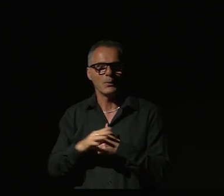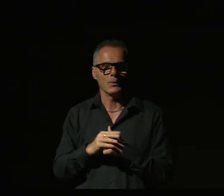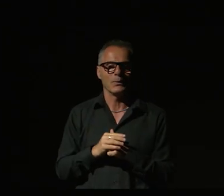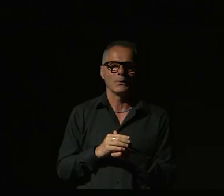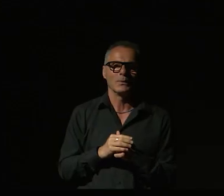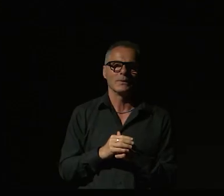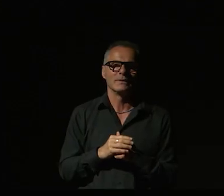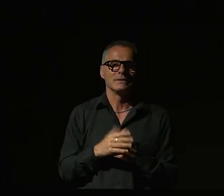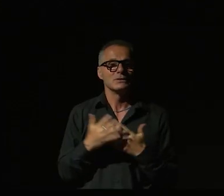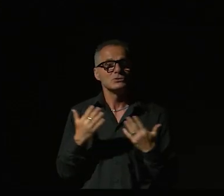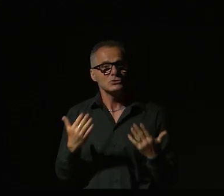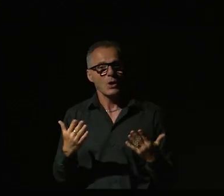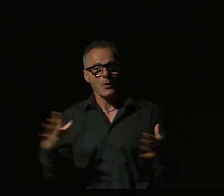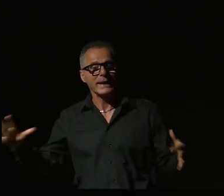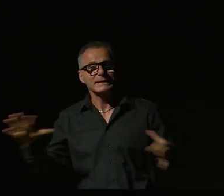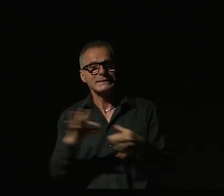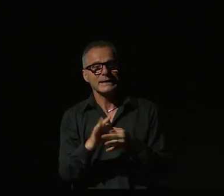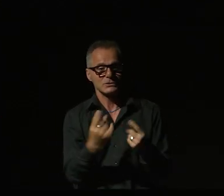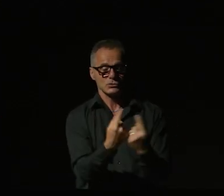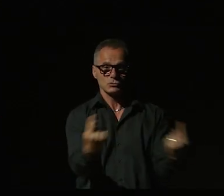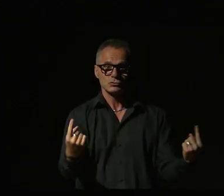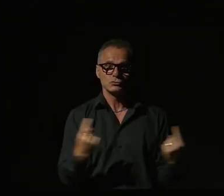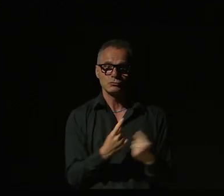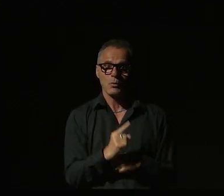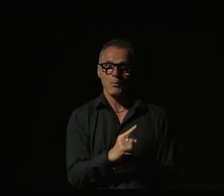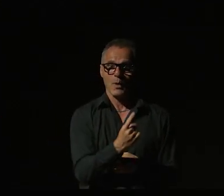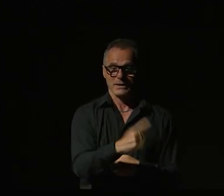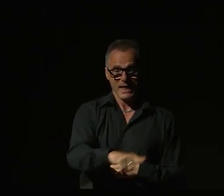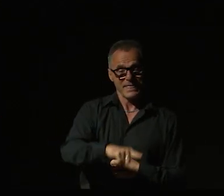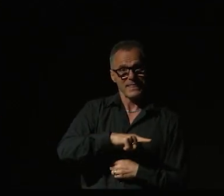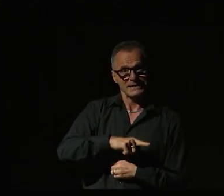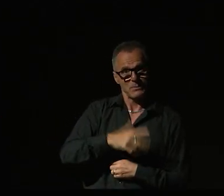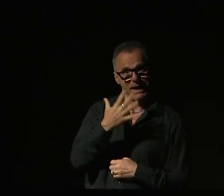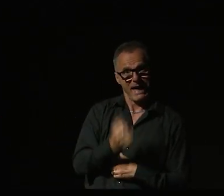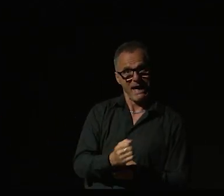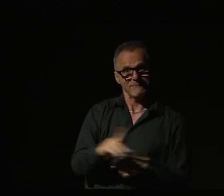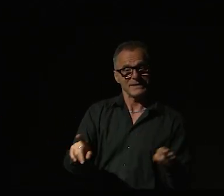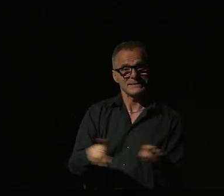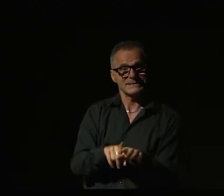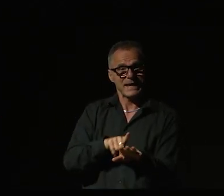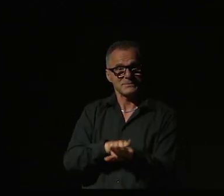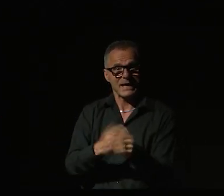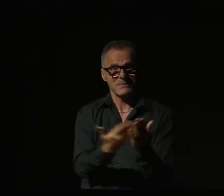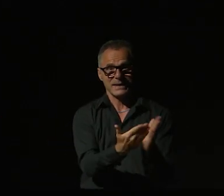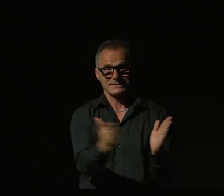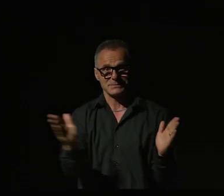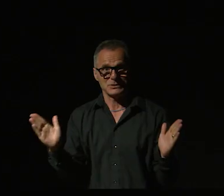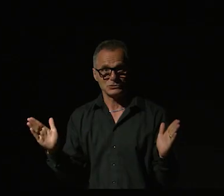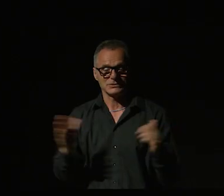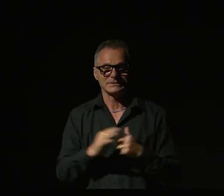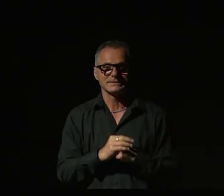and Carracci as sort of art historical consequence of it. And I have to admit, it's also,